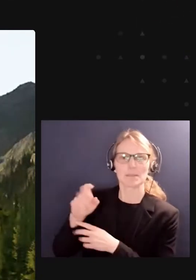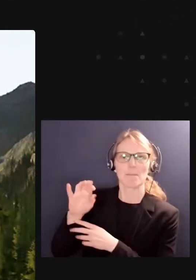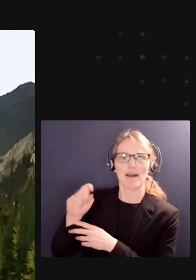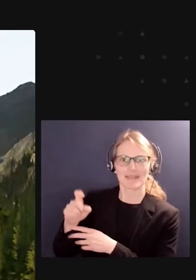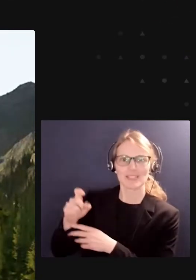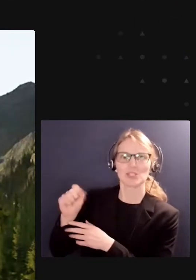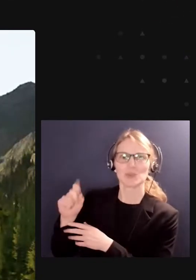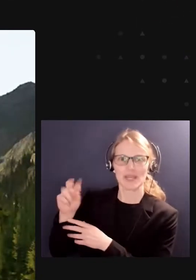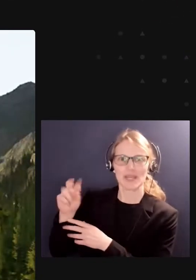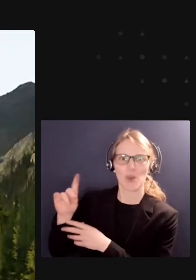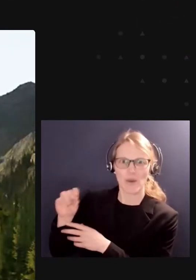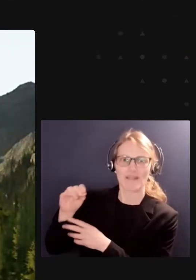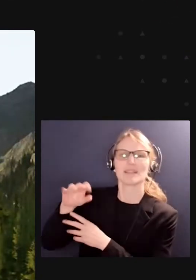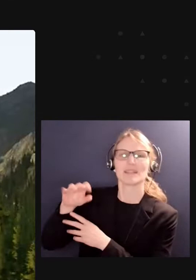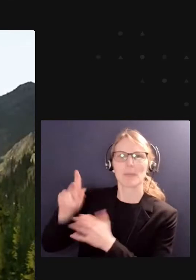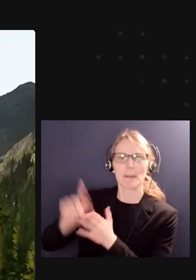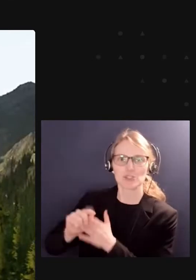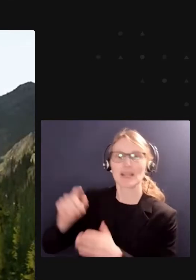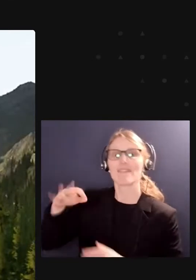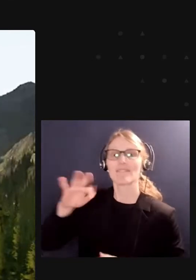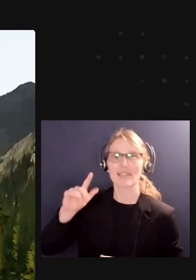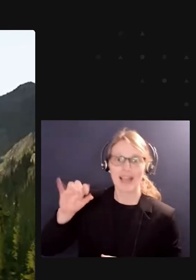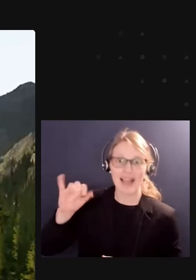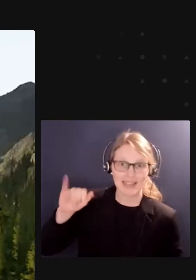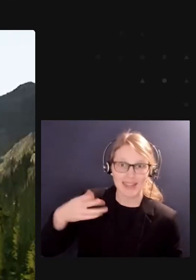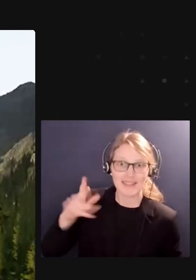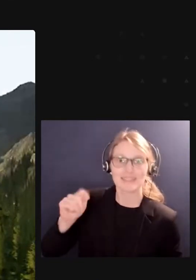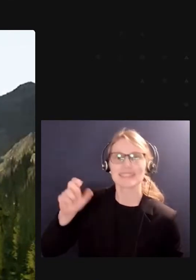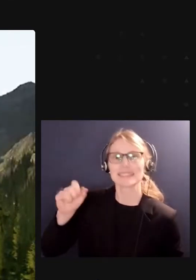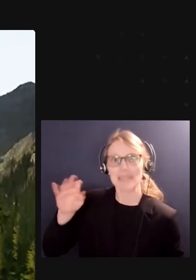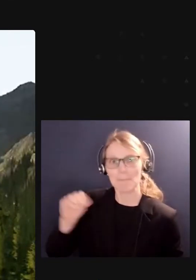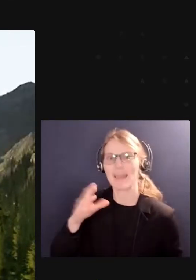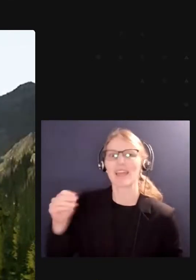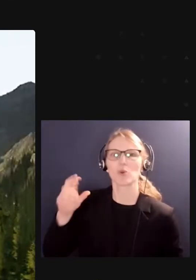Tell Me Why, and Ori and the Will of the Wisps. I've been in the industry